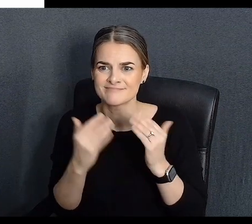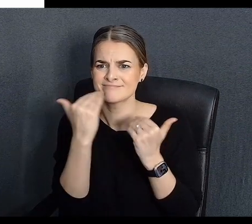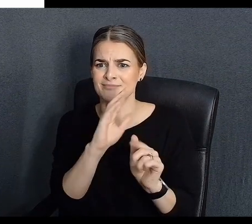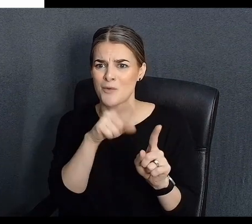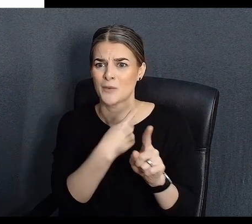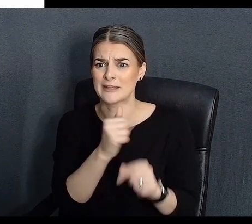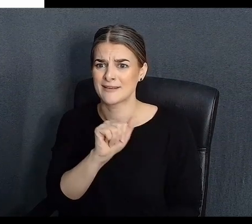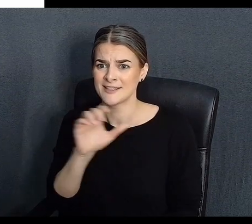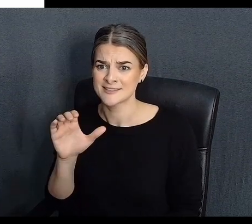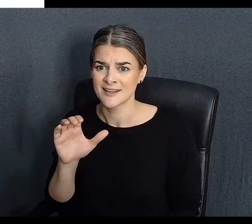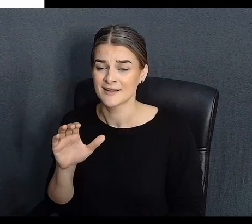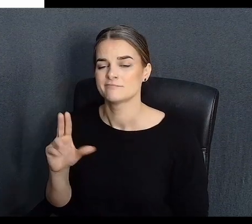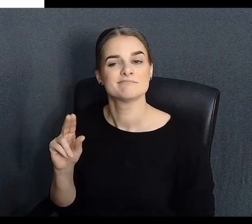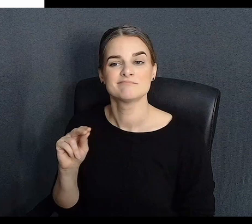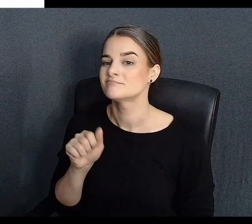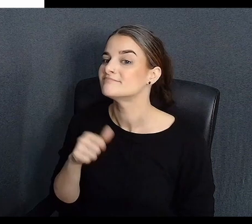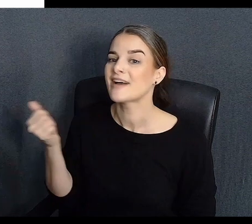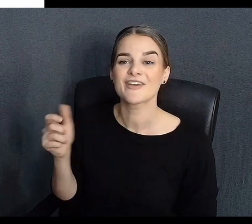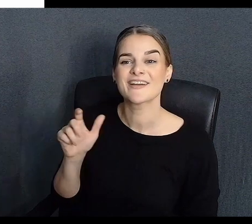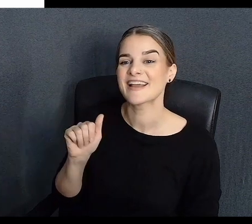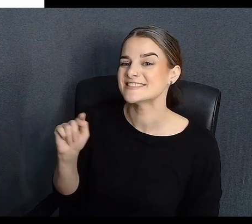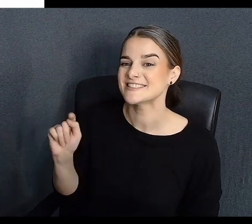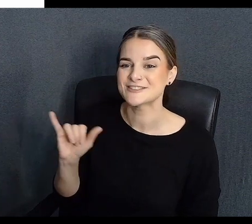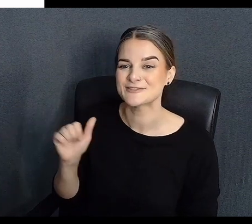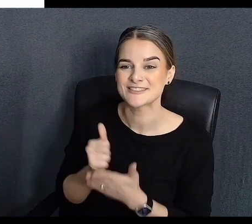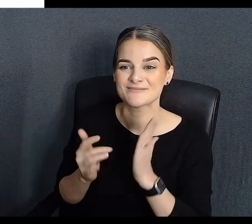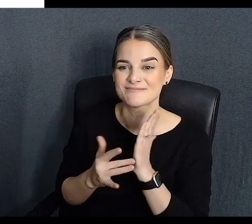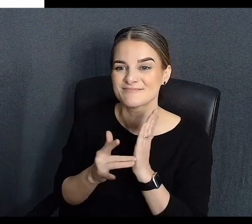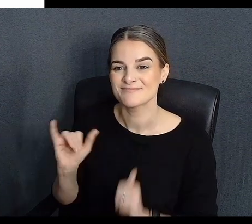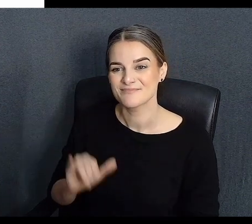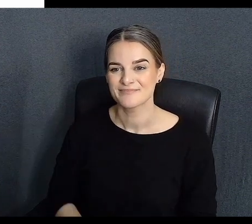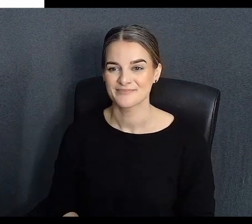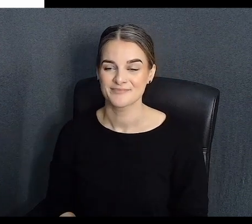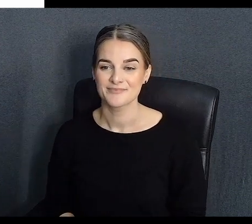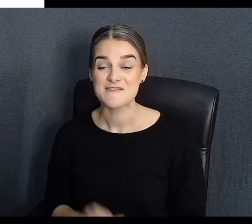but other forms of AT as well. And then you also have the out of pocket,